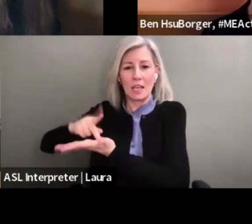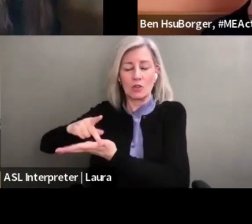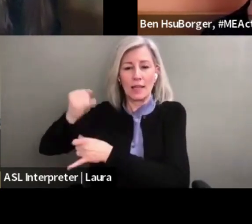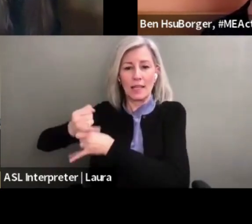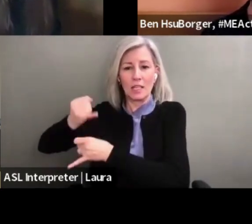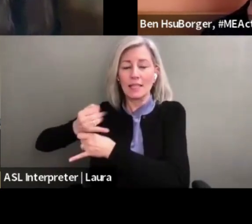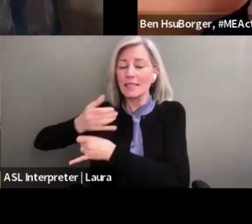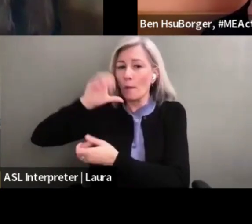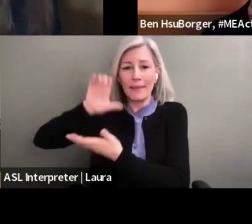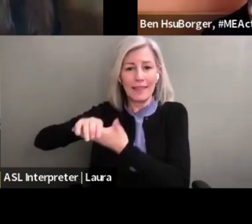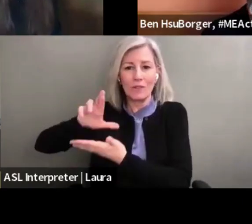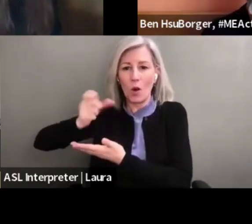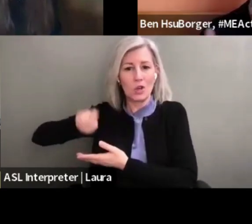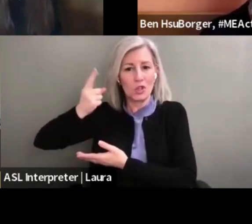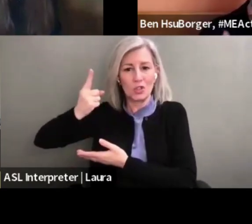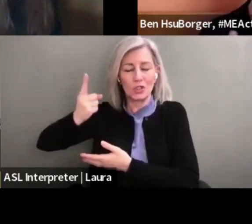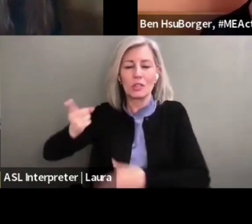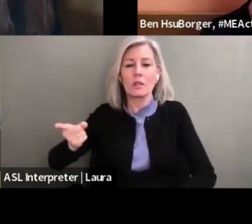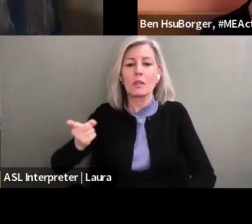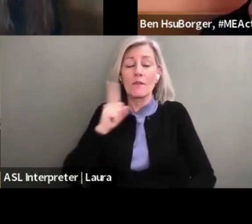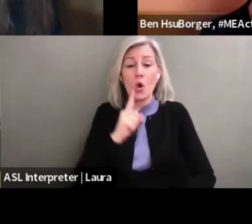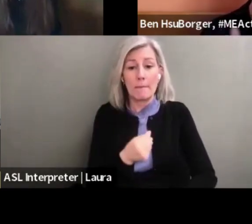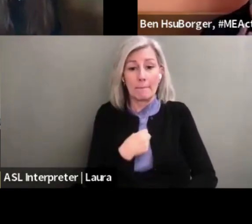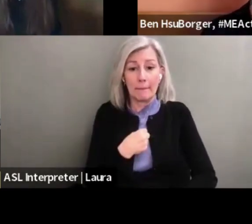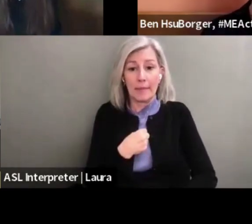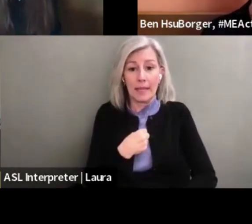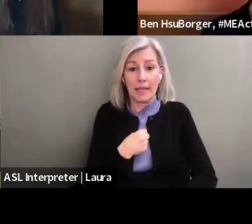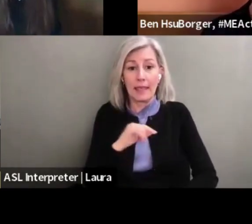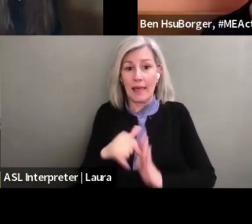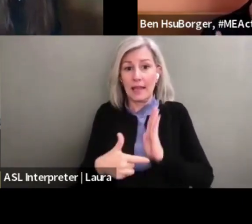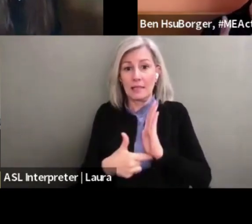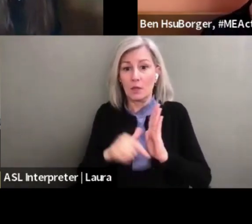to eat. When they try to get Karen their state, they were forcibly